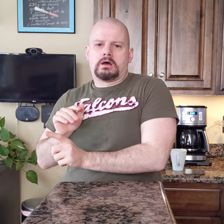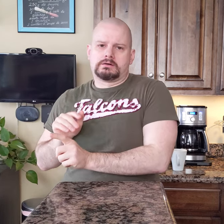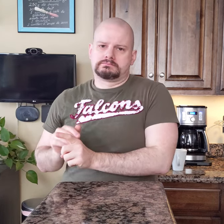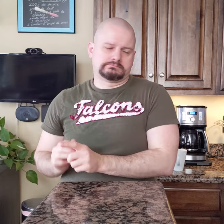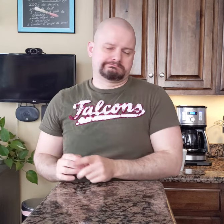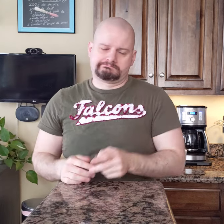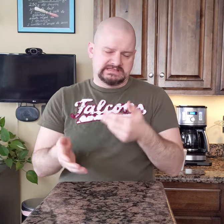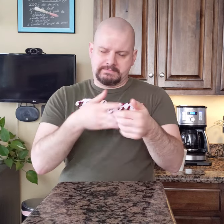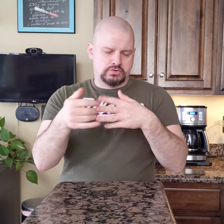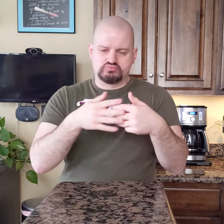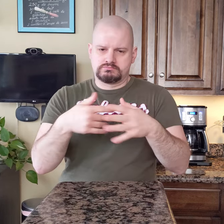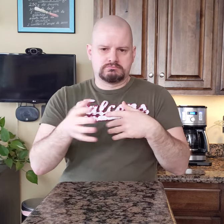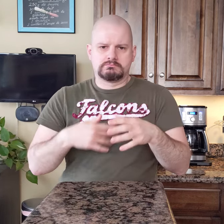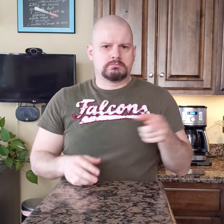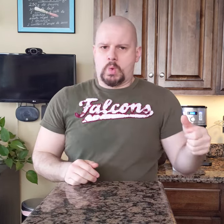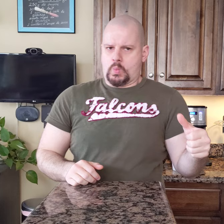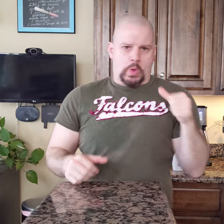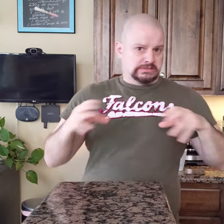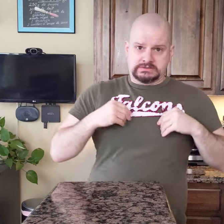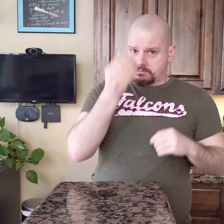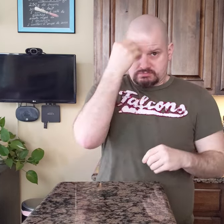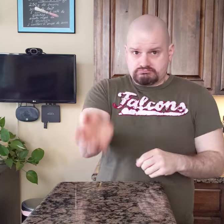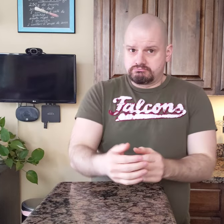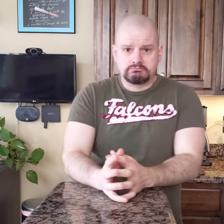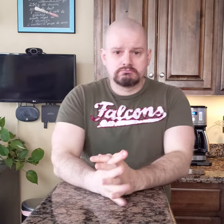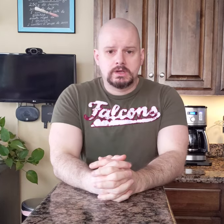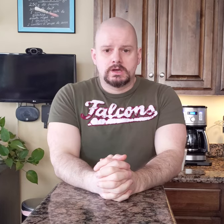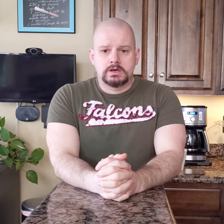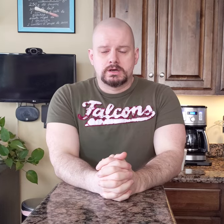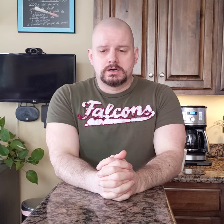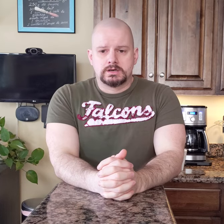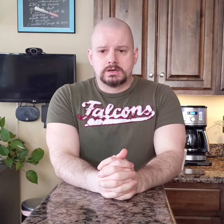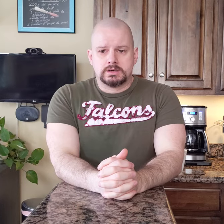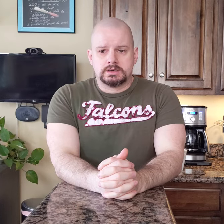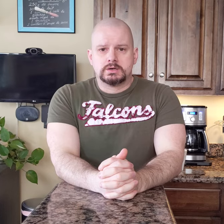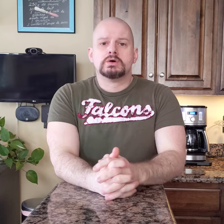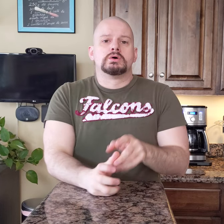they won't take it so it doesn't matter what you do. I'm telling you now.